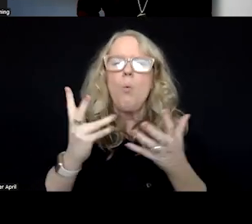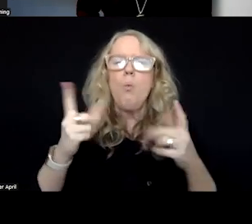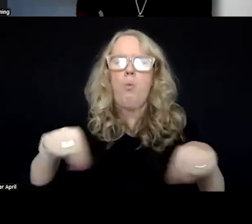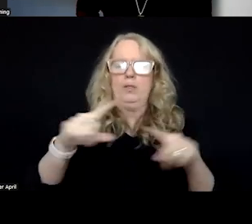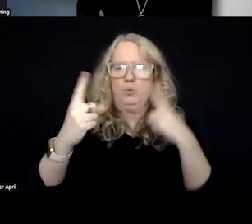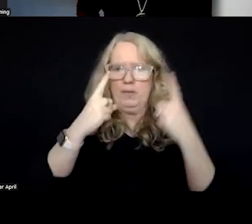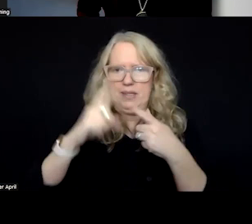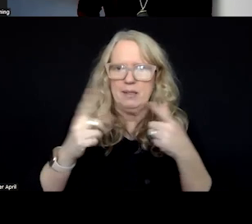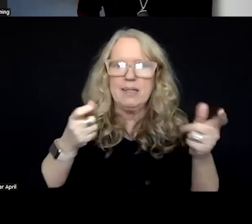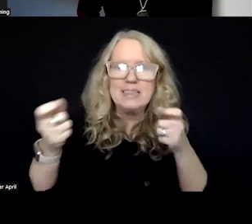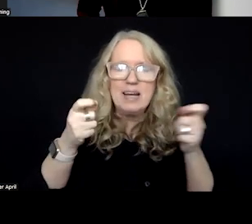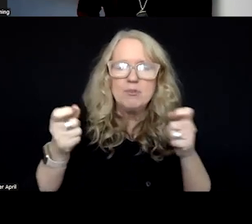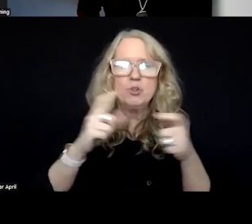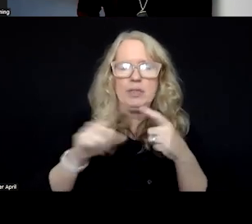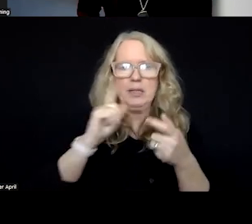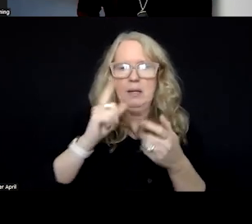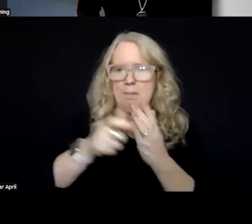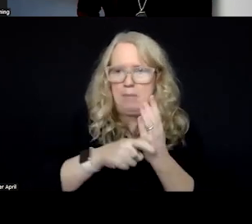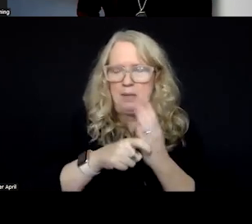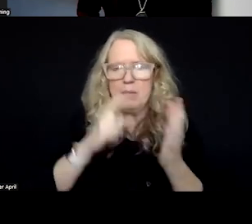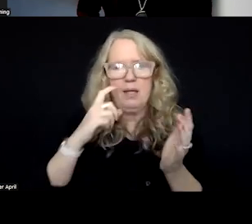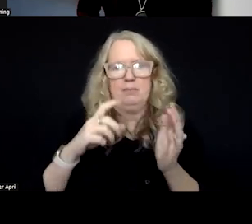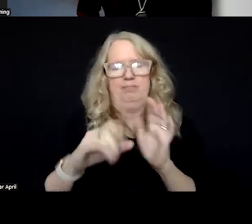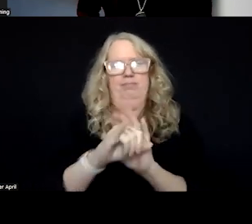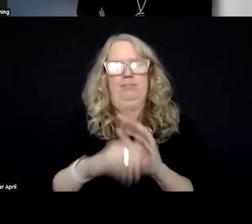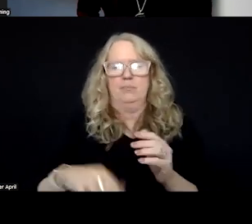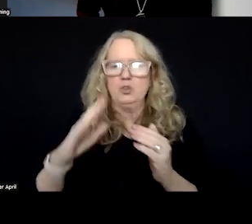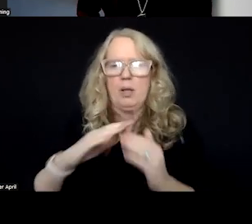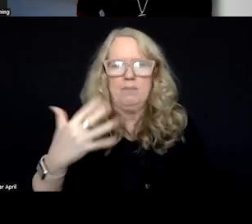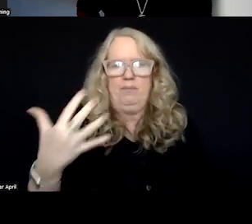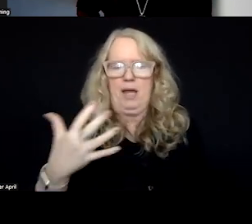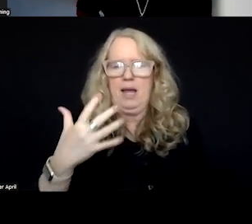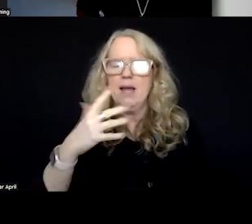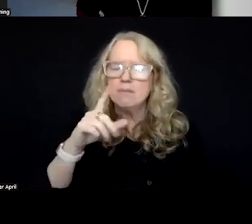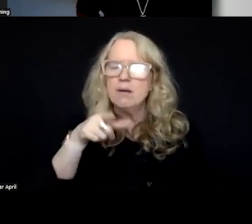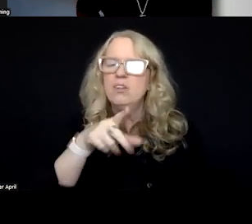MAGAZINE IDENTIFIED THE TOP FIVE SOCIAL ISSUES TO WATCH IN 2024?